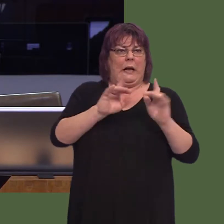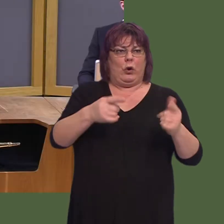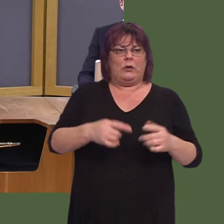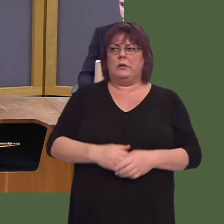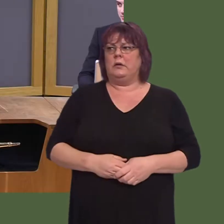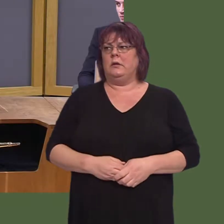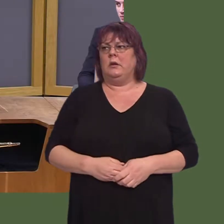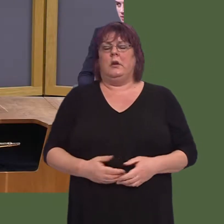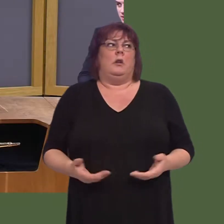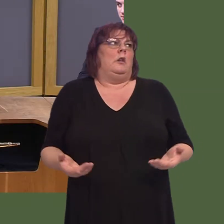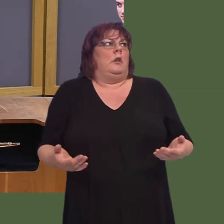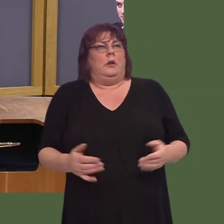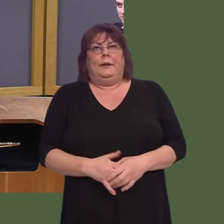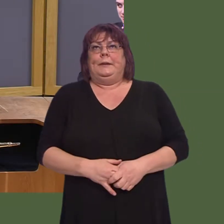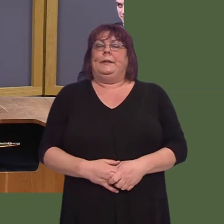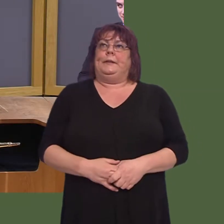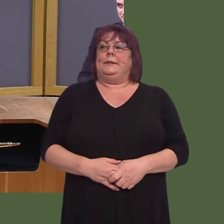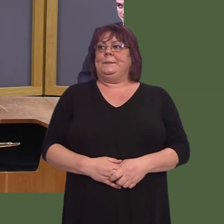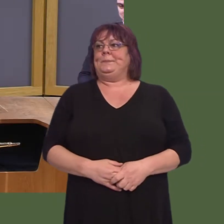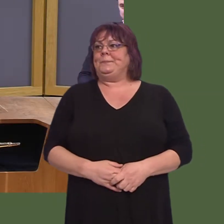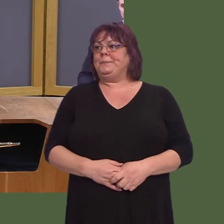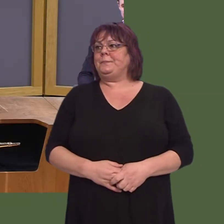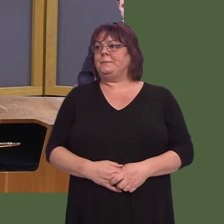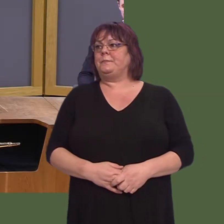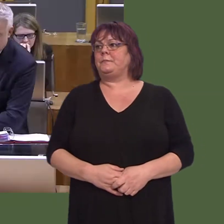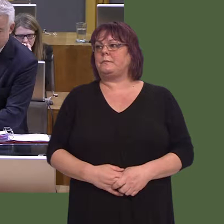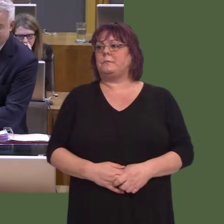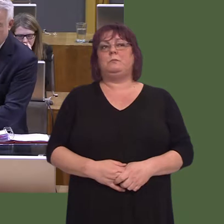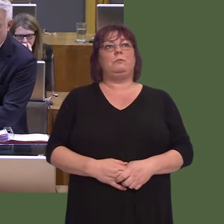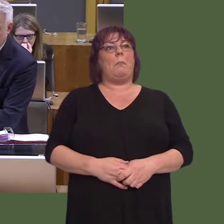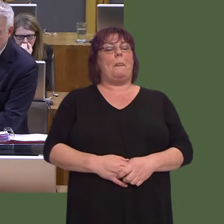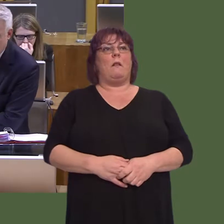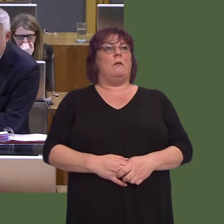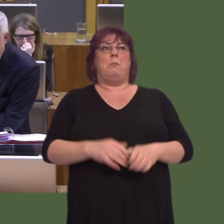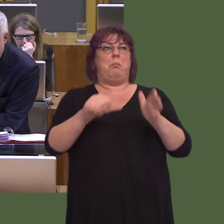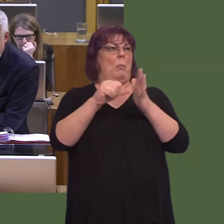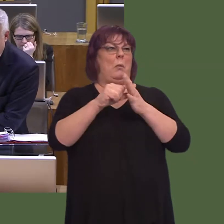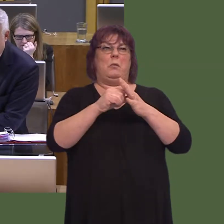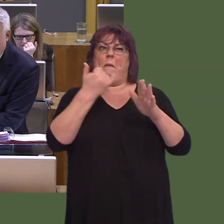Carwyn Jones AM: Well, no-one's going to pretend that mobile coverage is exactly universal, in many parts of Wales.